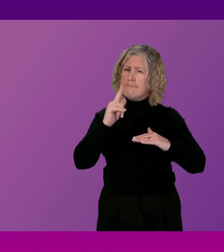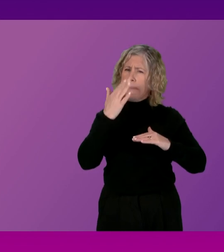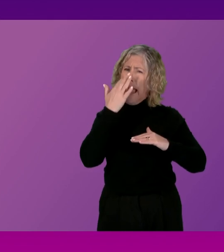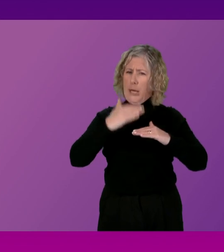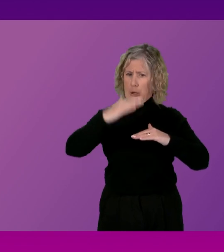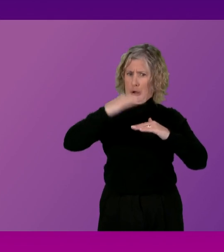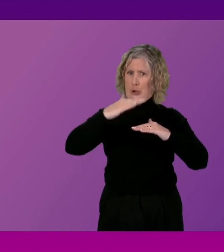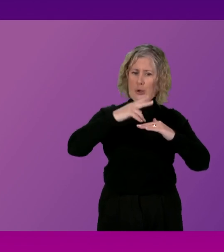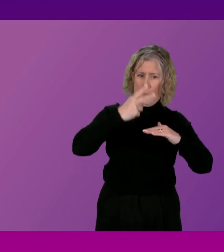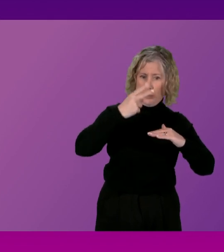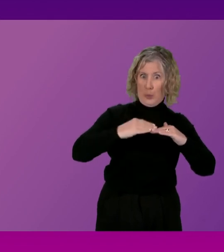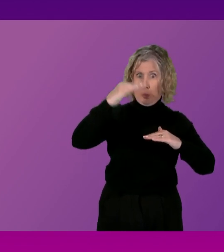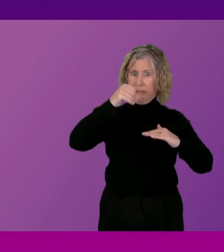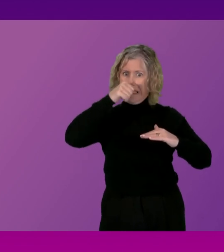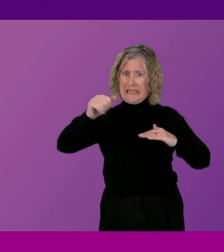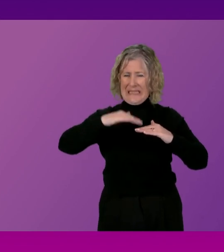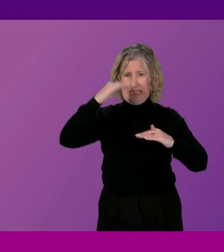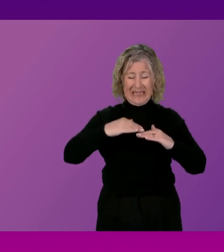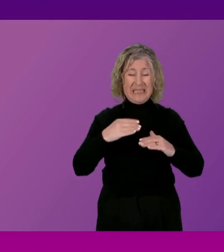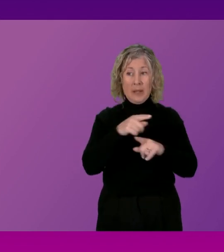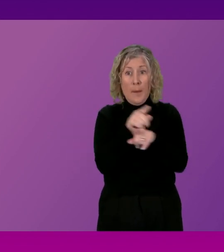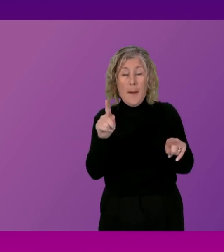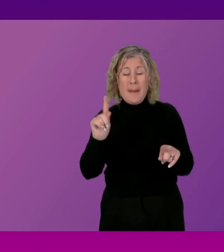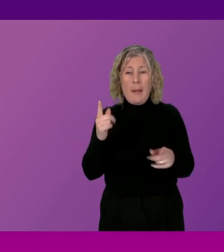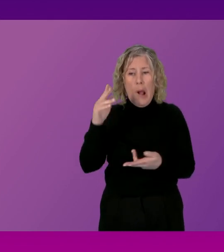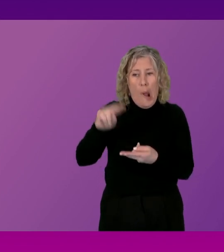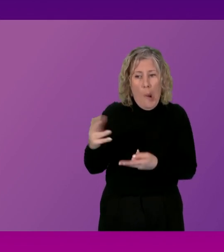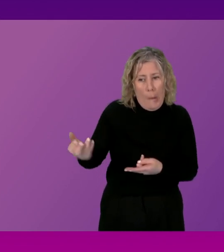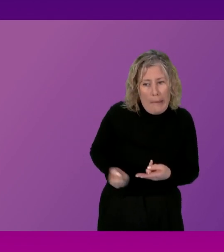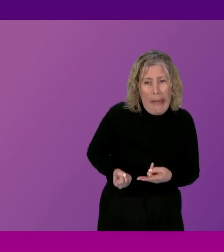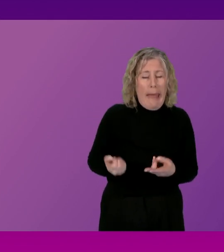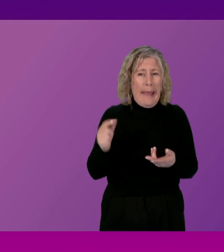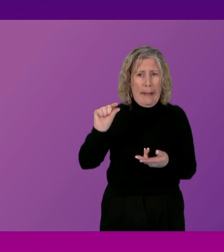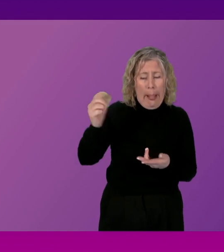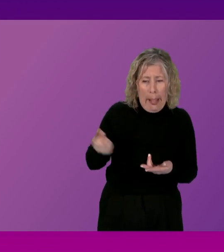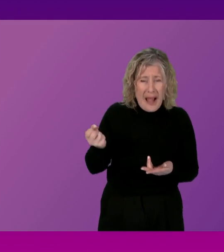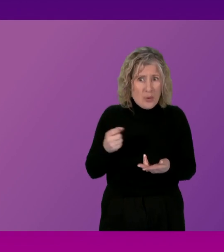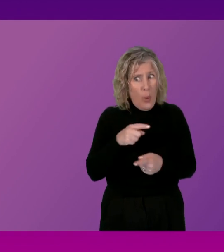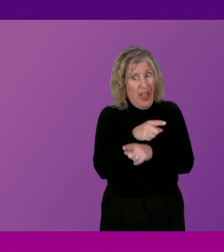It is people who are on low pay, with low incomes, who are asking the question.